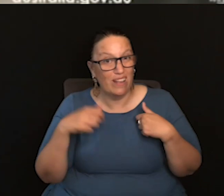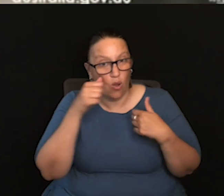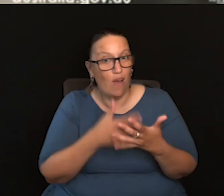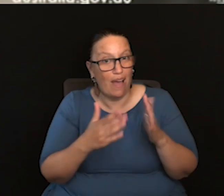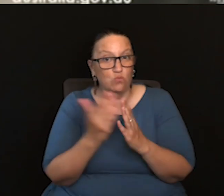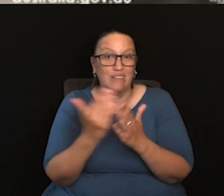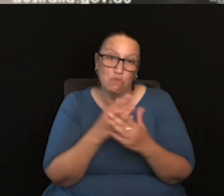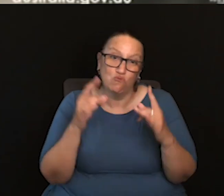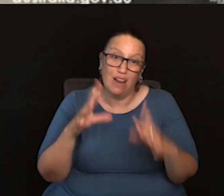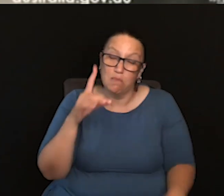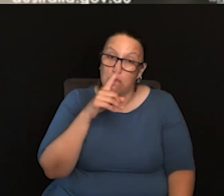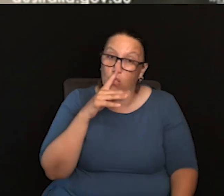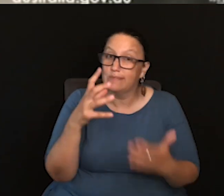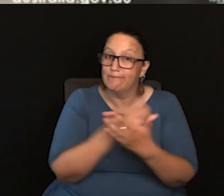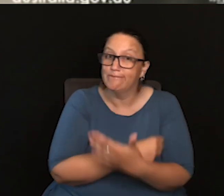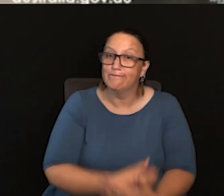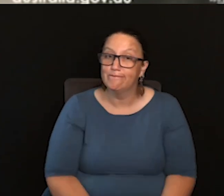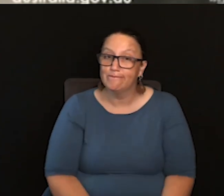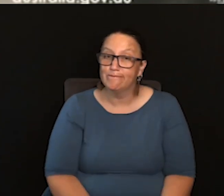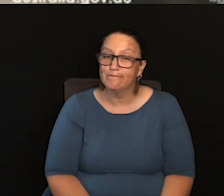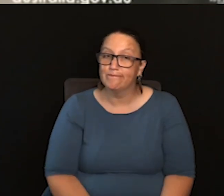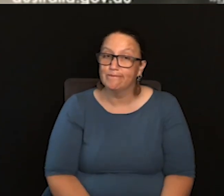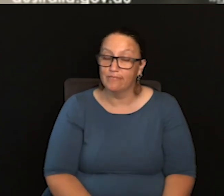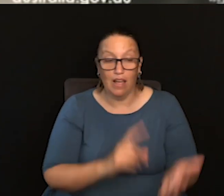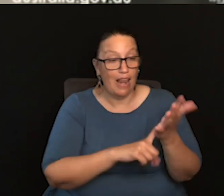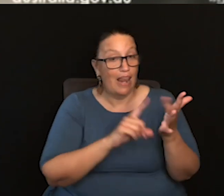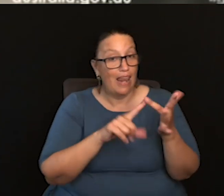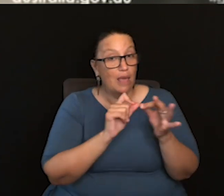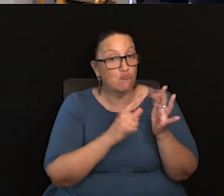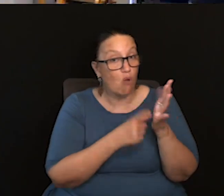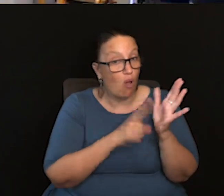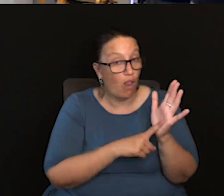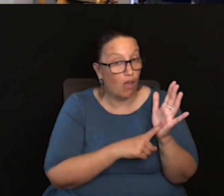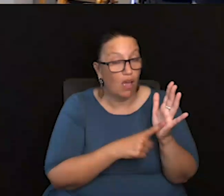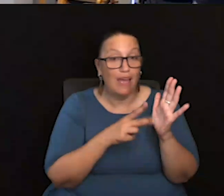Next please. Thanks Minister. Clare from The Daily Telegraph (UNKNOWN)